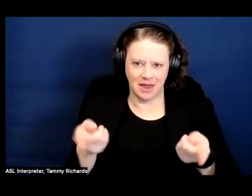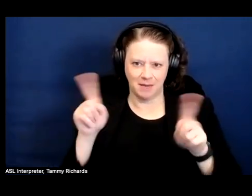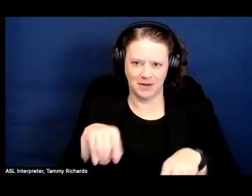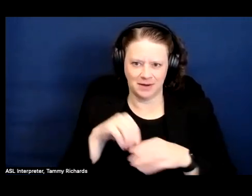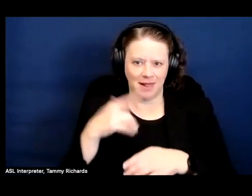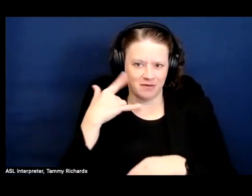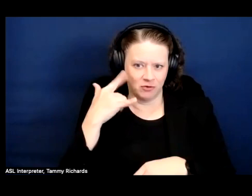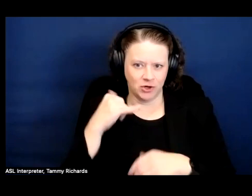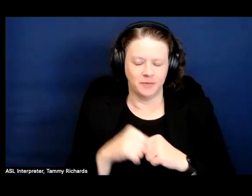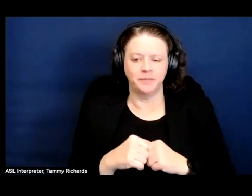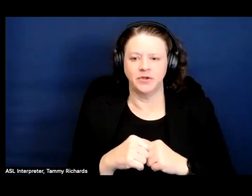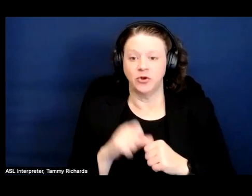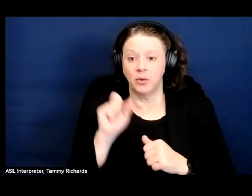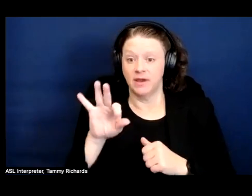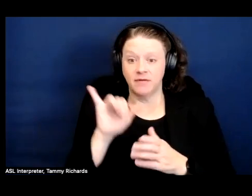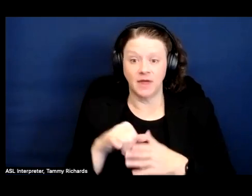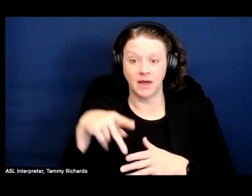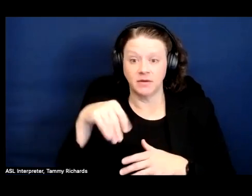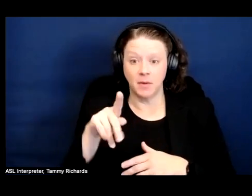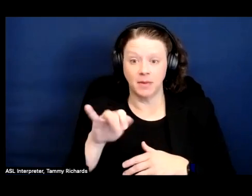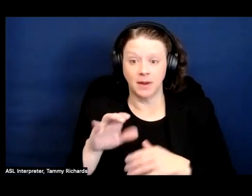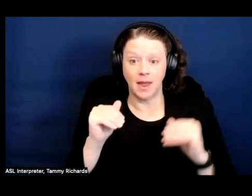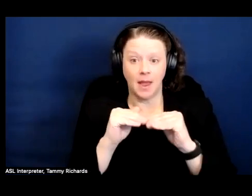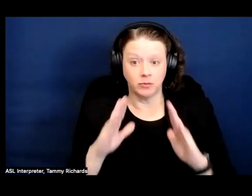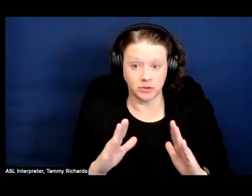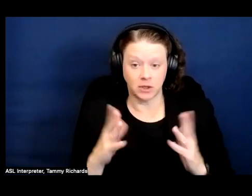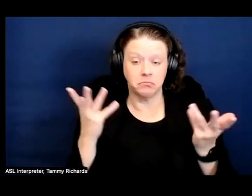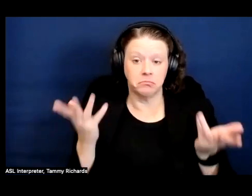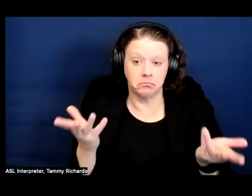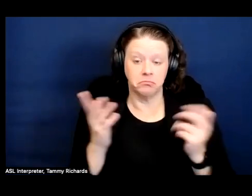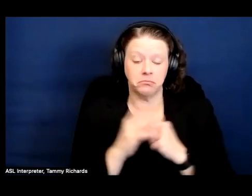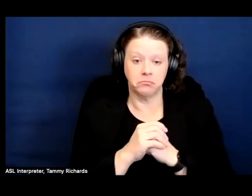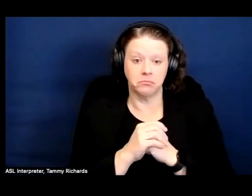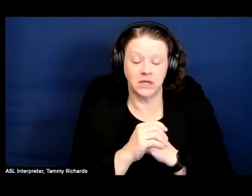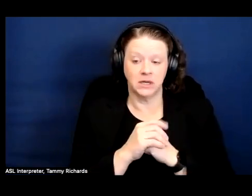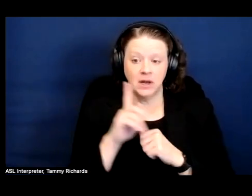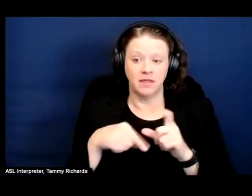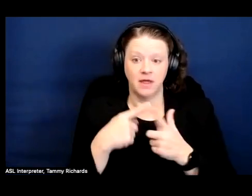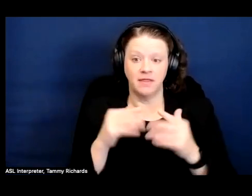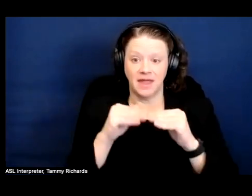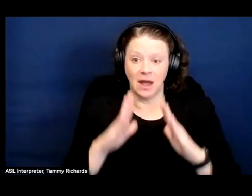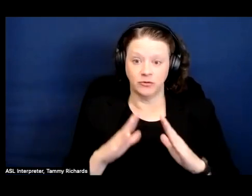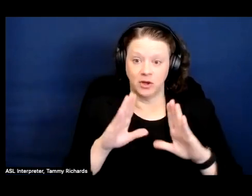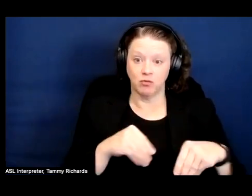to the local ordinance in San Diego, we would see that Section 8 voucher holders, there would still be a concentration